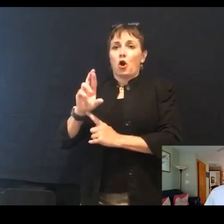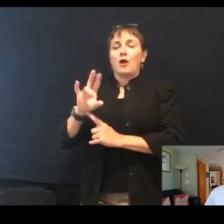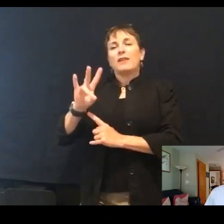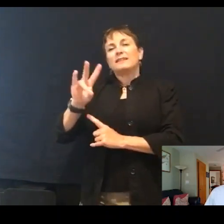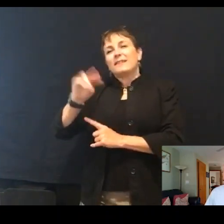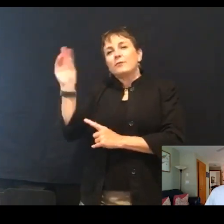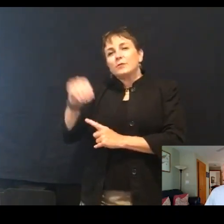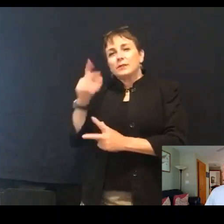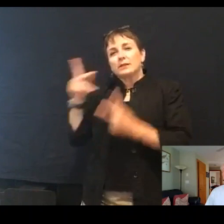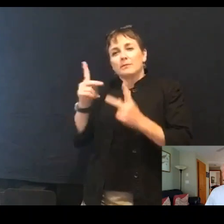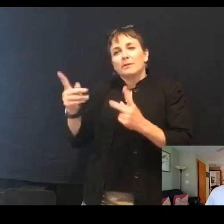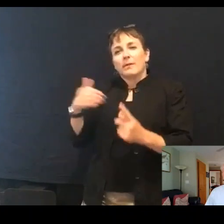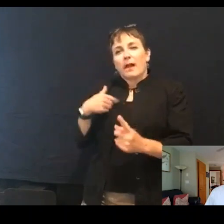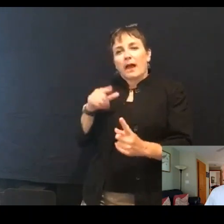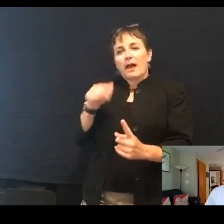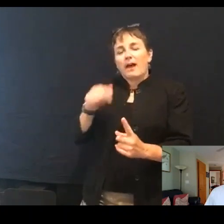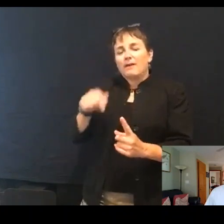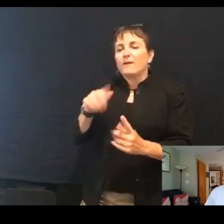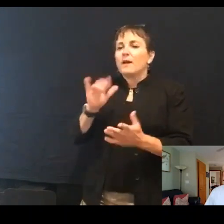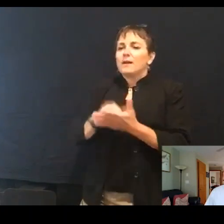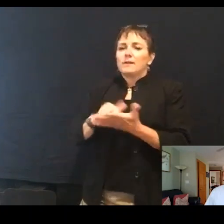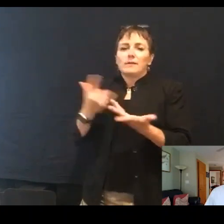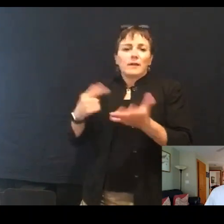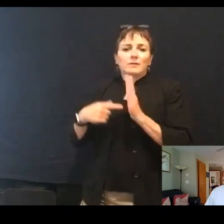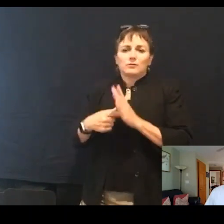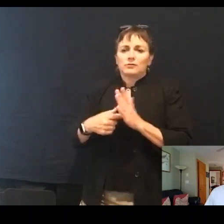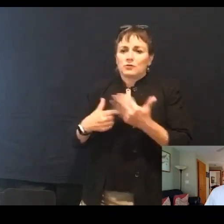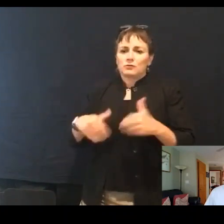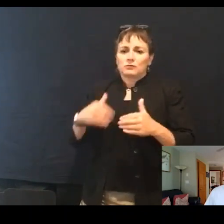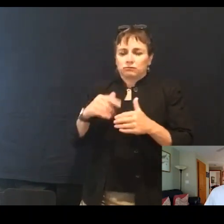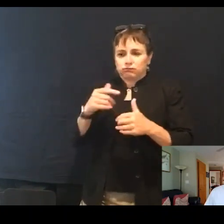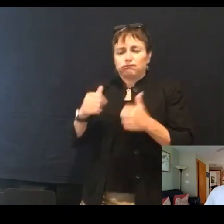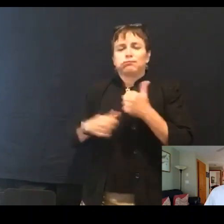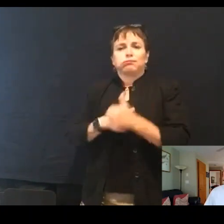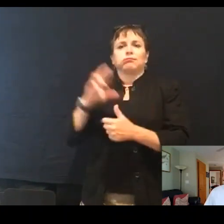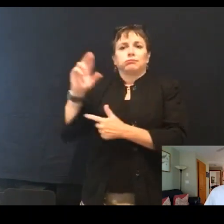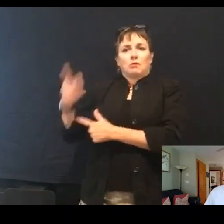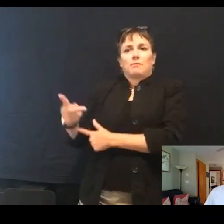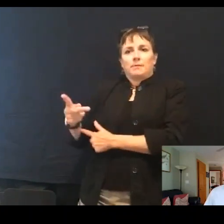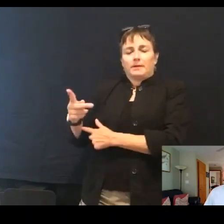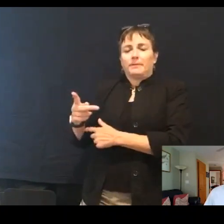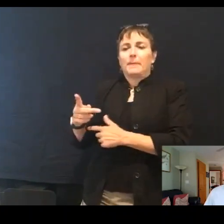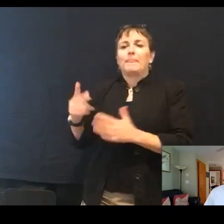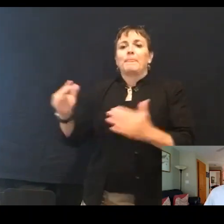RPGR is the gene that underlies X-linked retinitis pigmentosa.